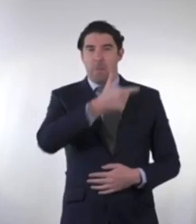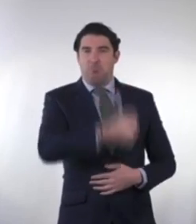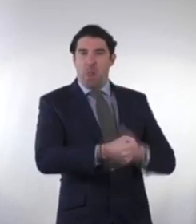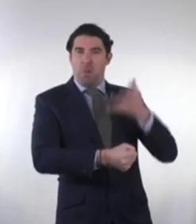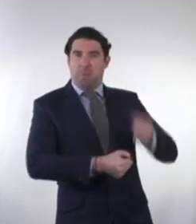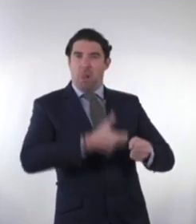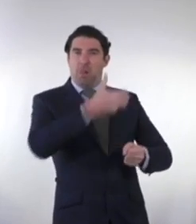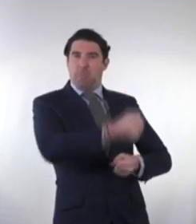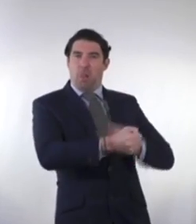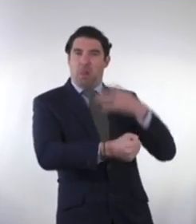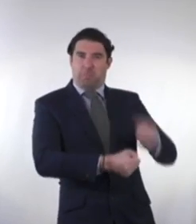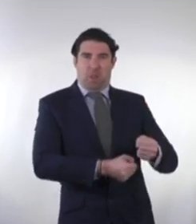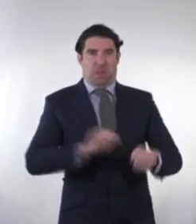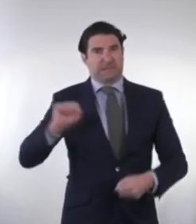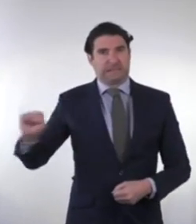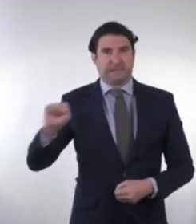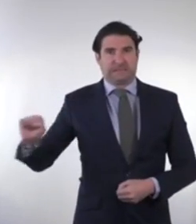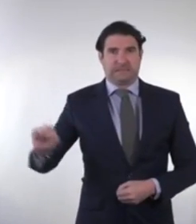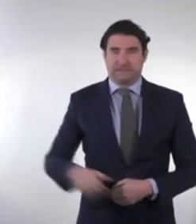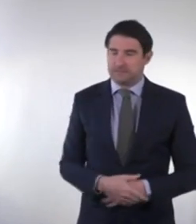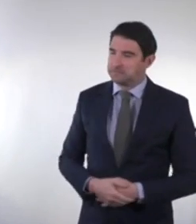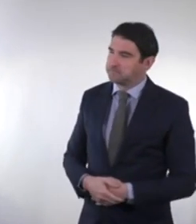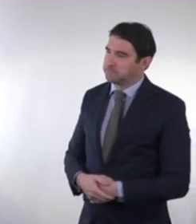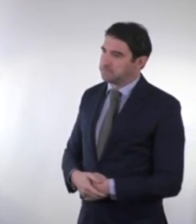Mr Laurence Robertson (Tewkesbury) (Con) Does the Prime Minister believe in the value